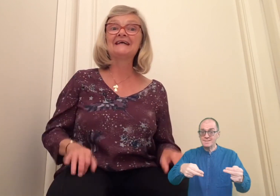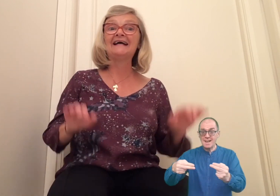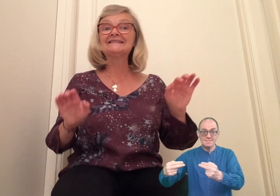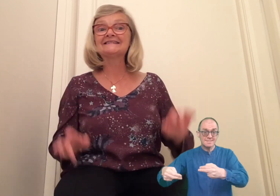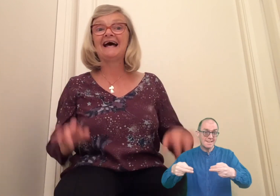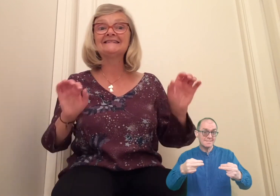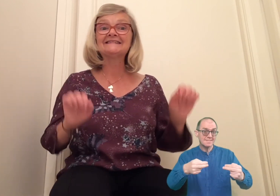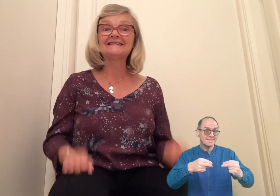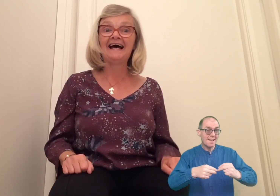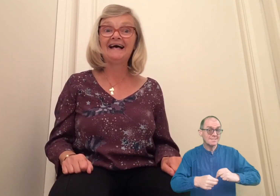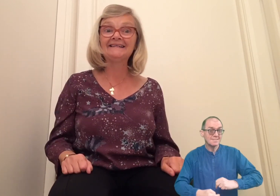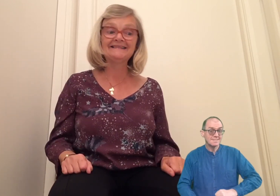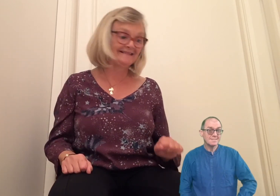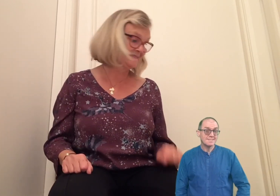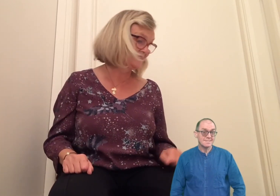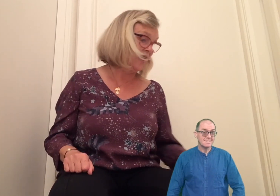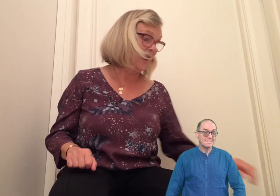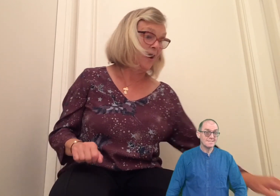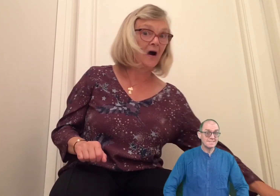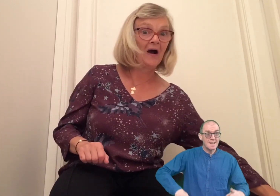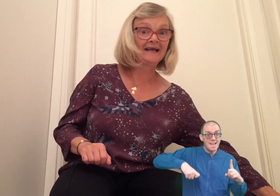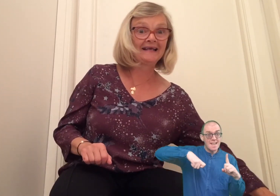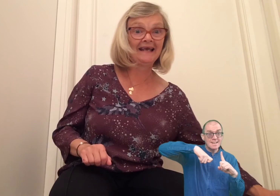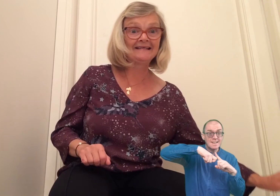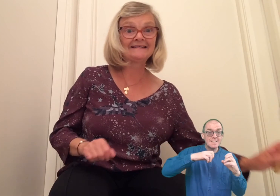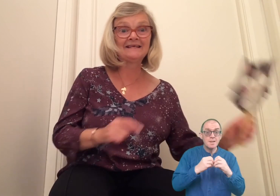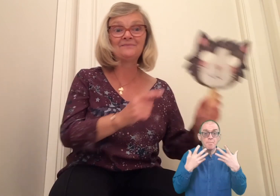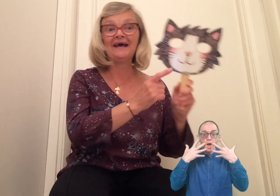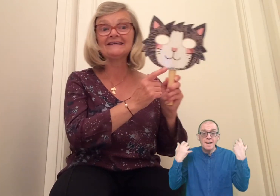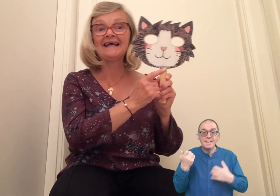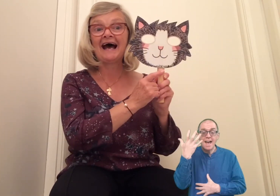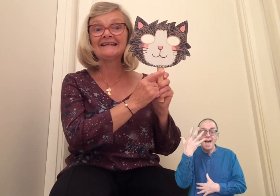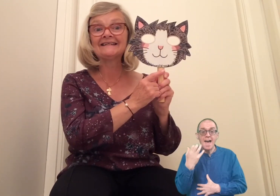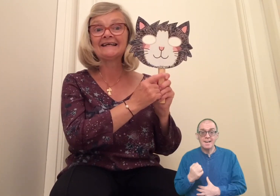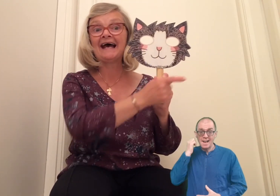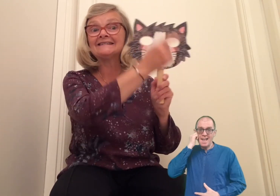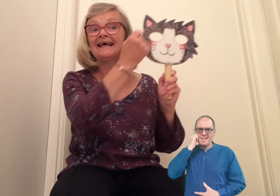Dance, dance, dance. Katie Bairdie had a cat,